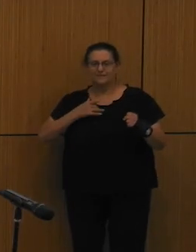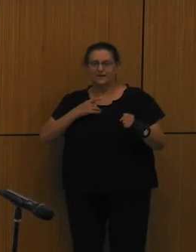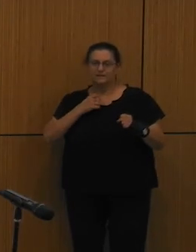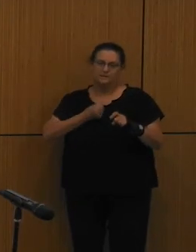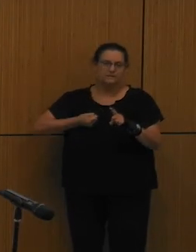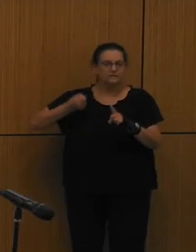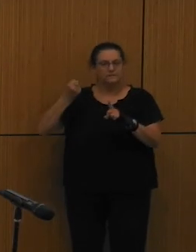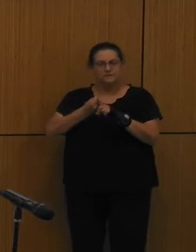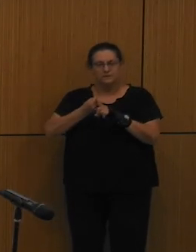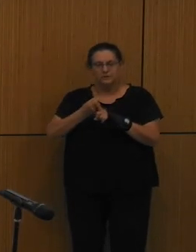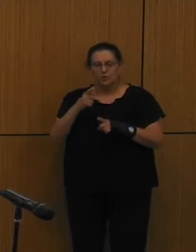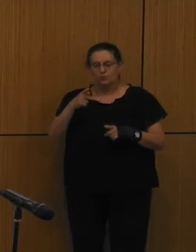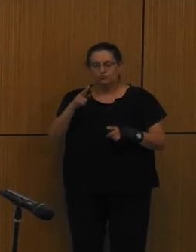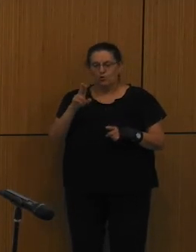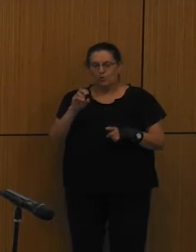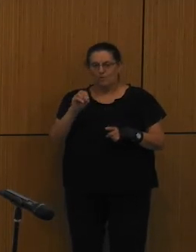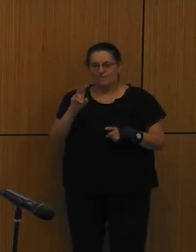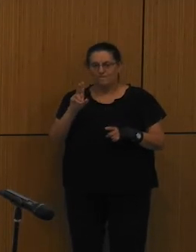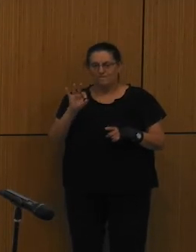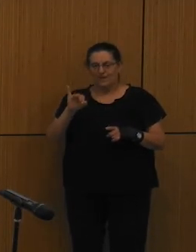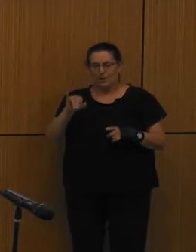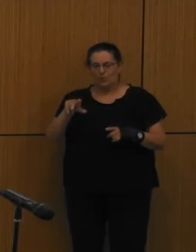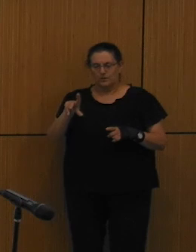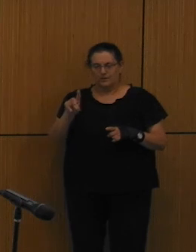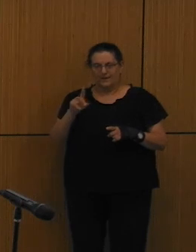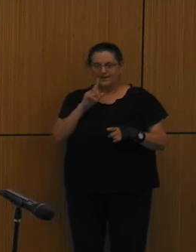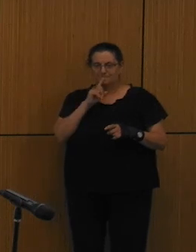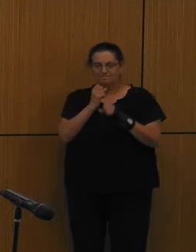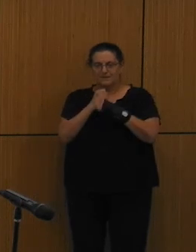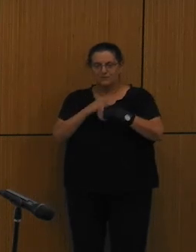and can induce the sort of sense of awe at experiencing,